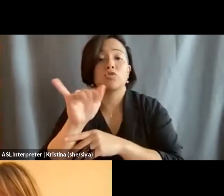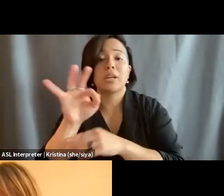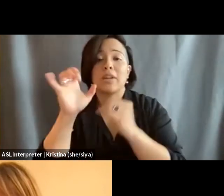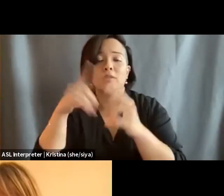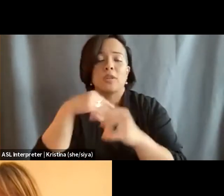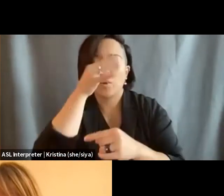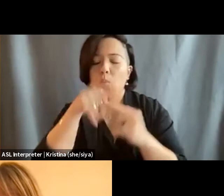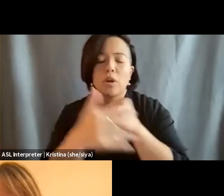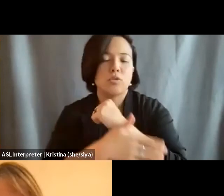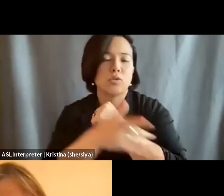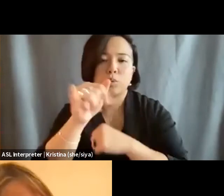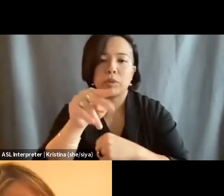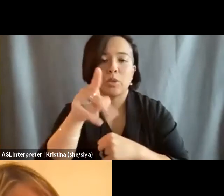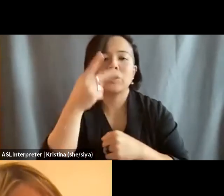When you see a lot more men sitting in those seats, so I really think that we have to look